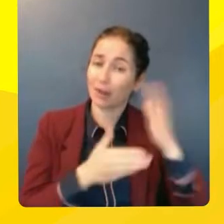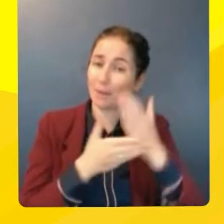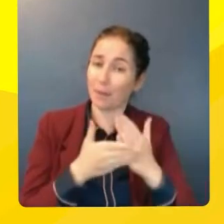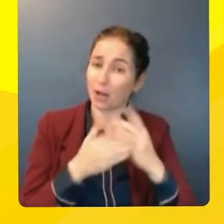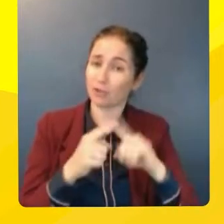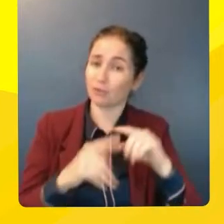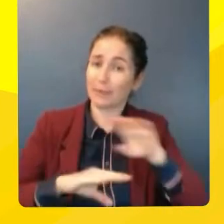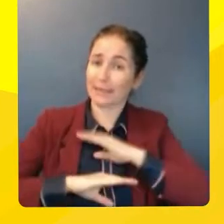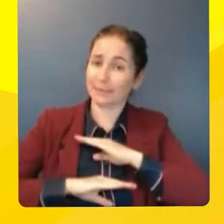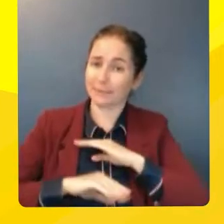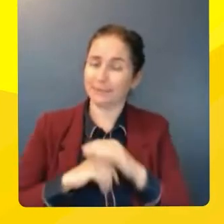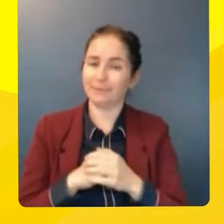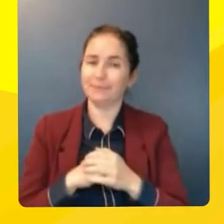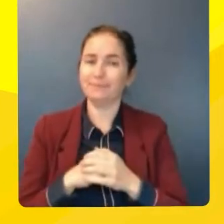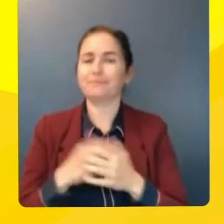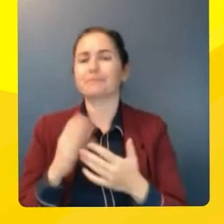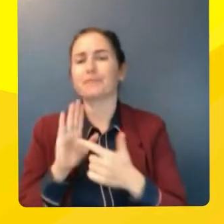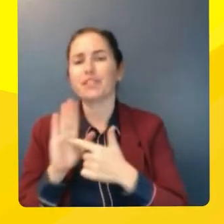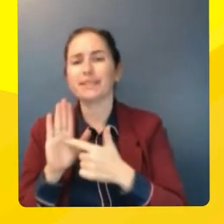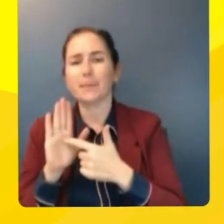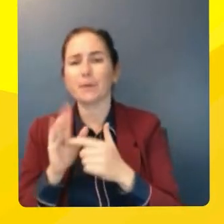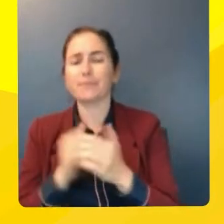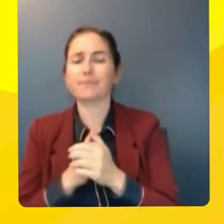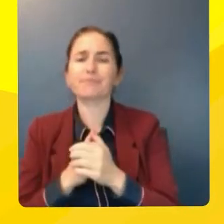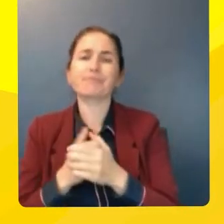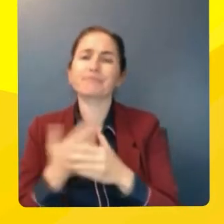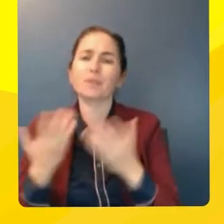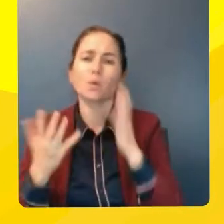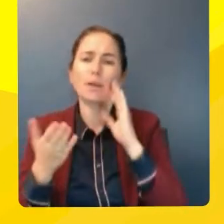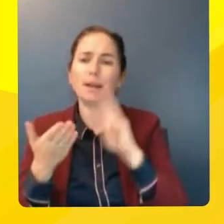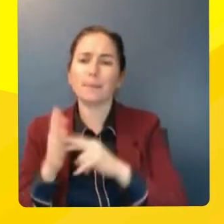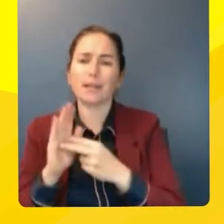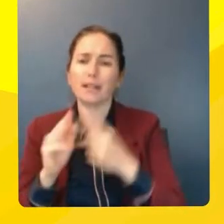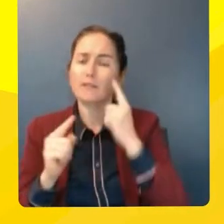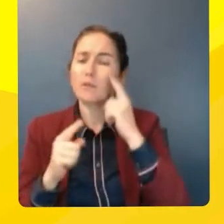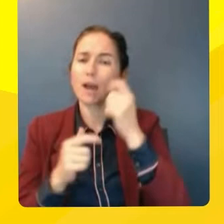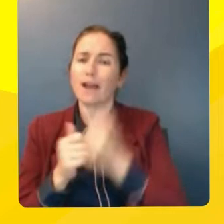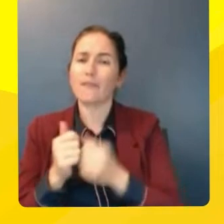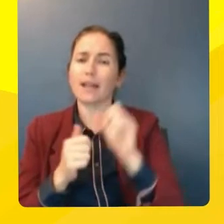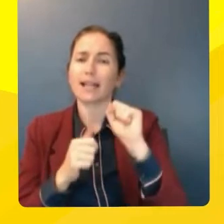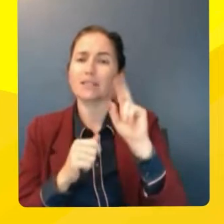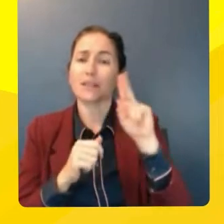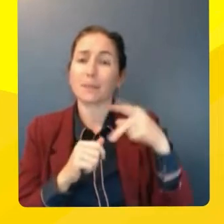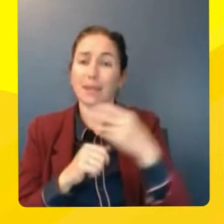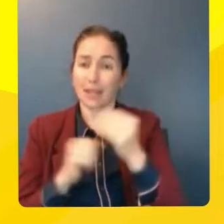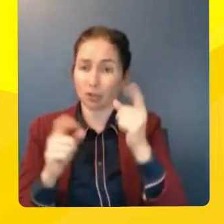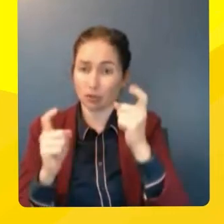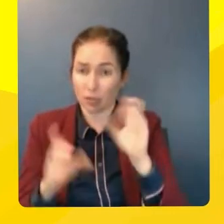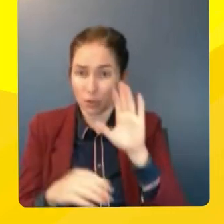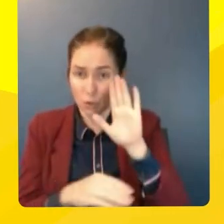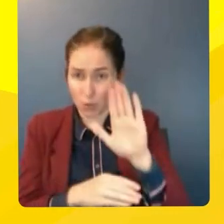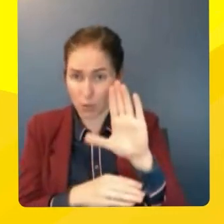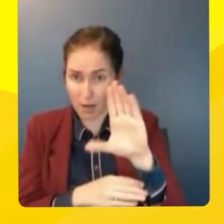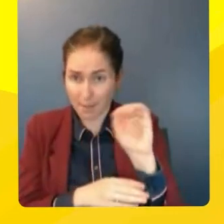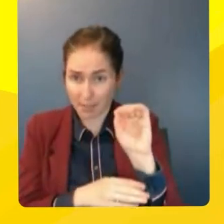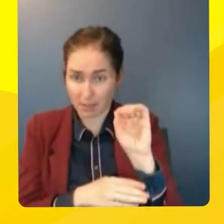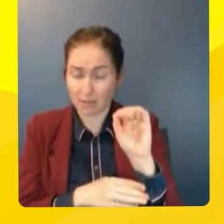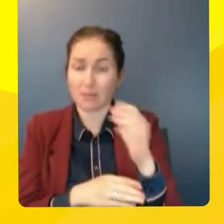For example, what would it mean for every SVP and director in your company and the teams that report up